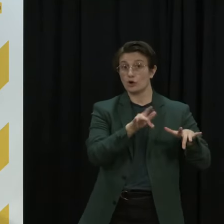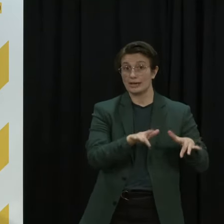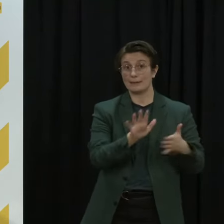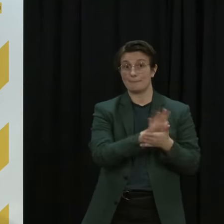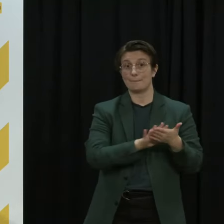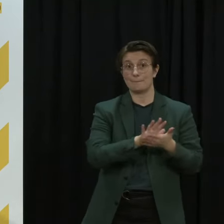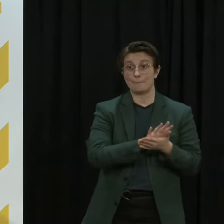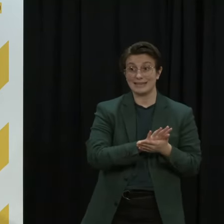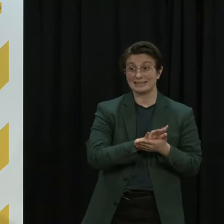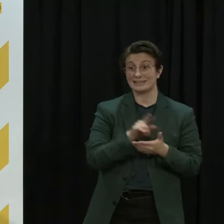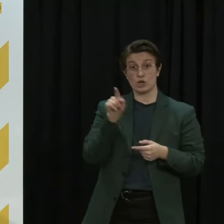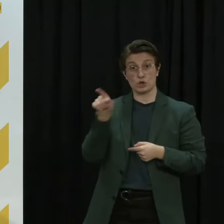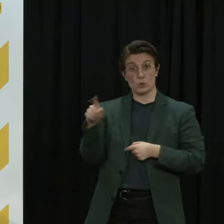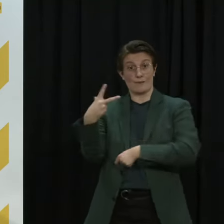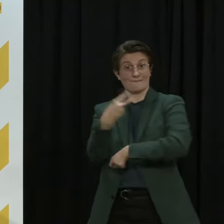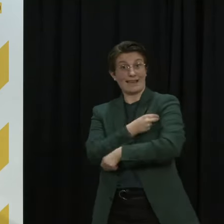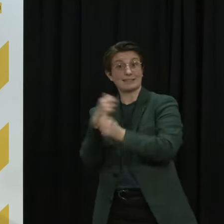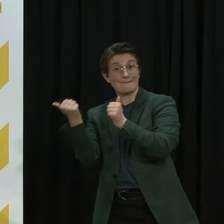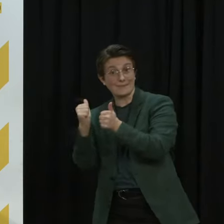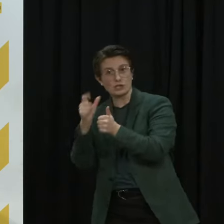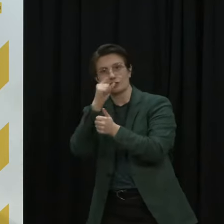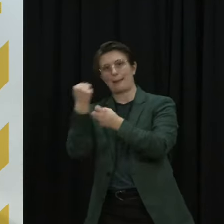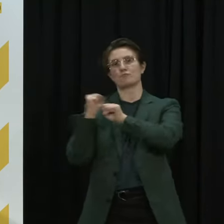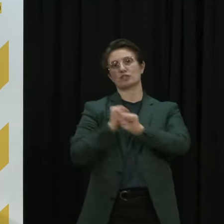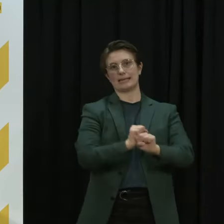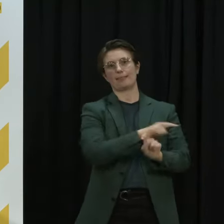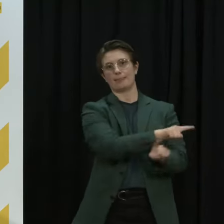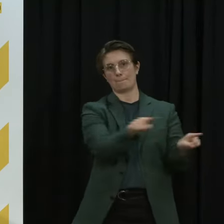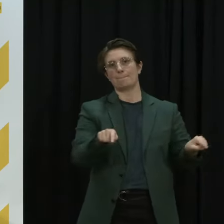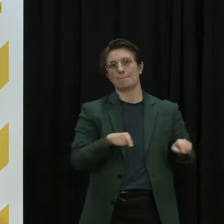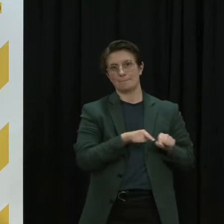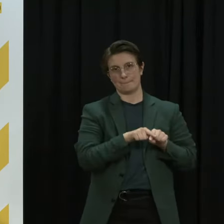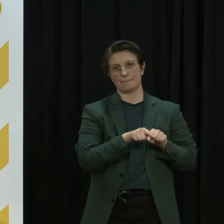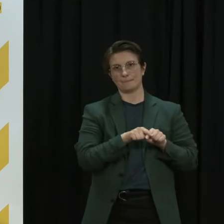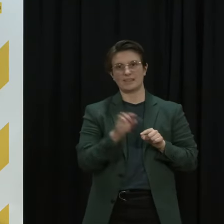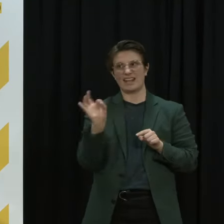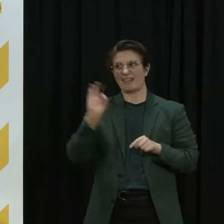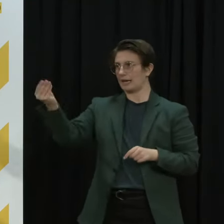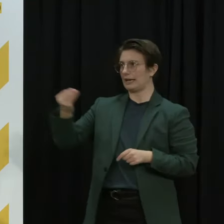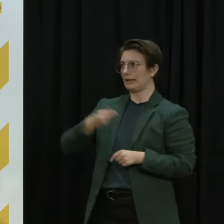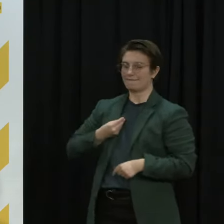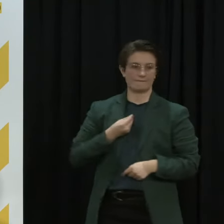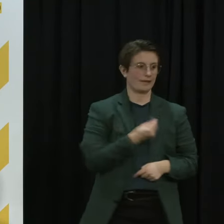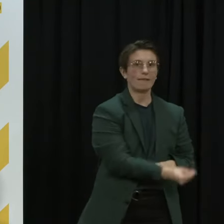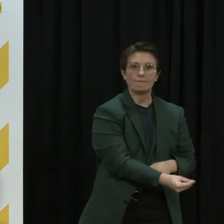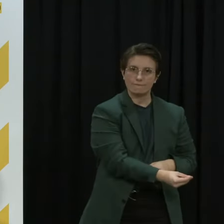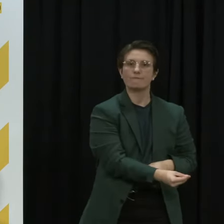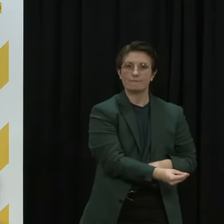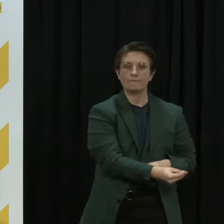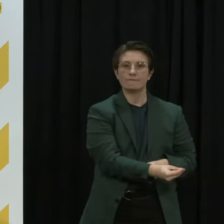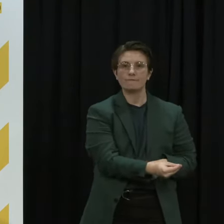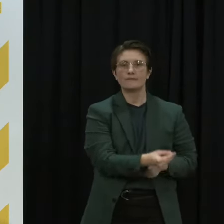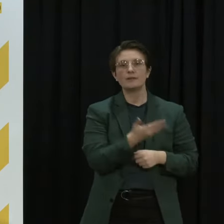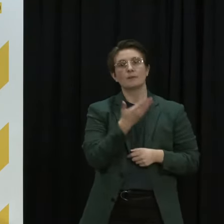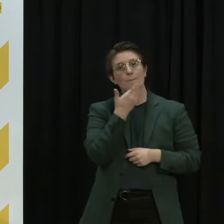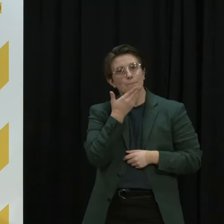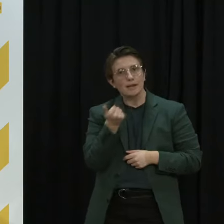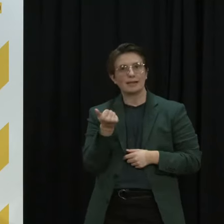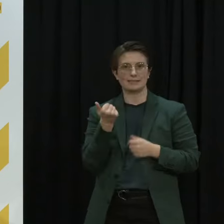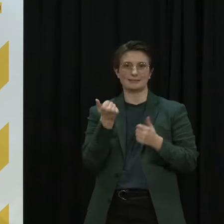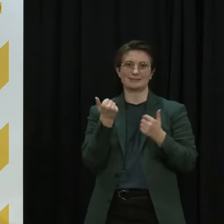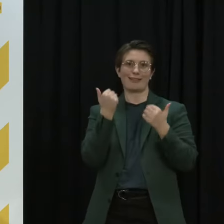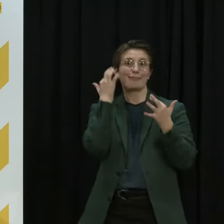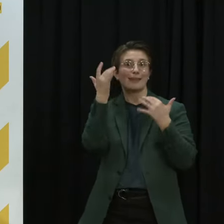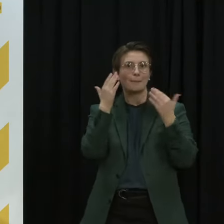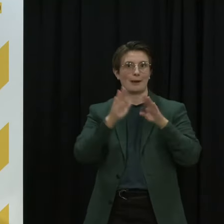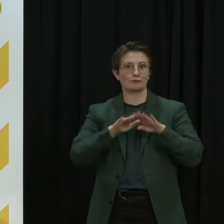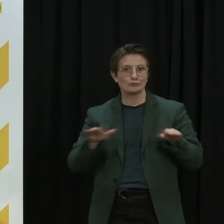protect them.